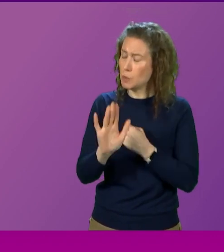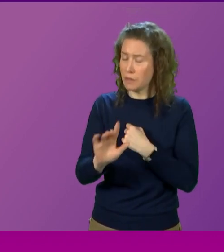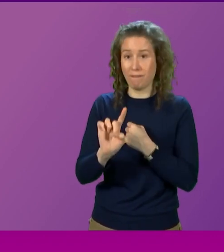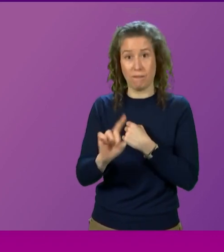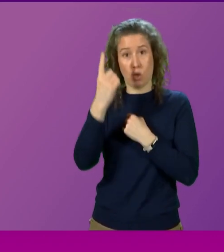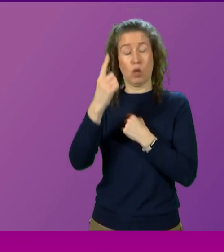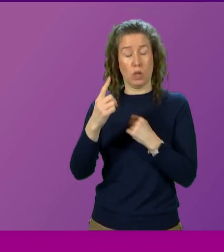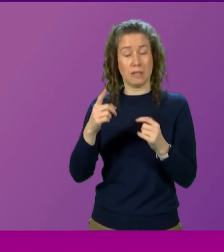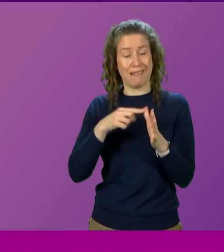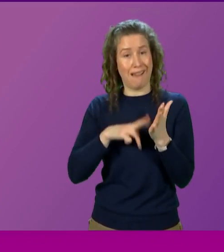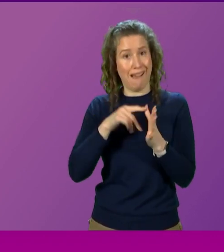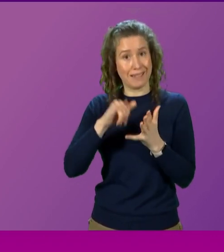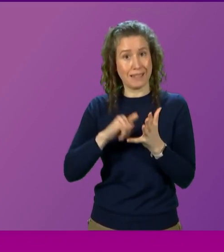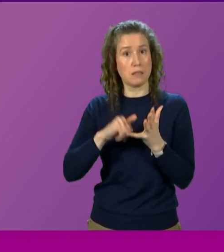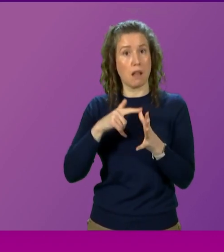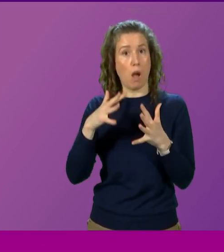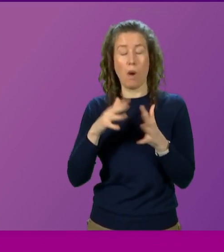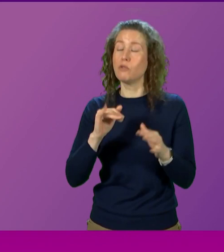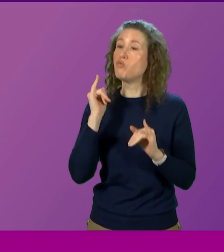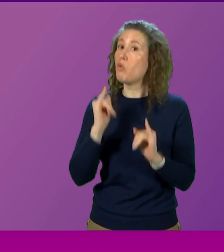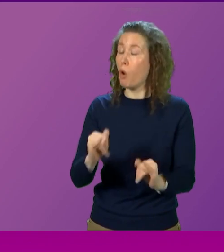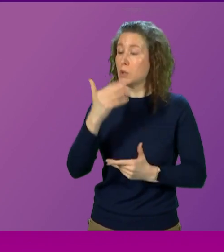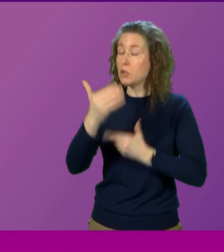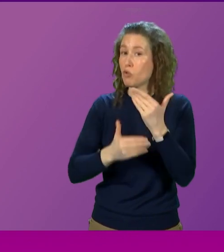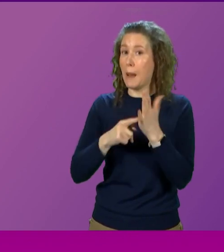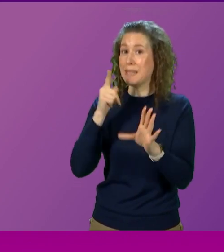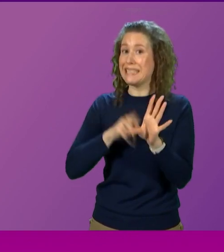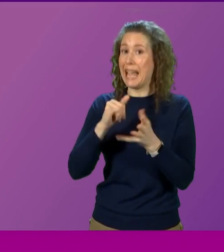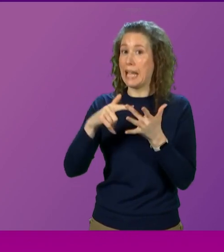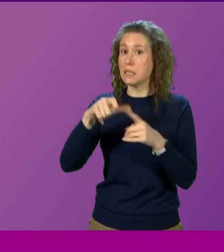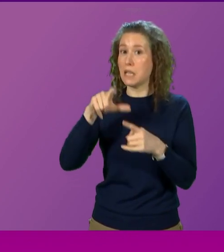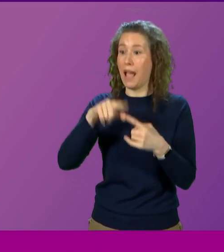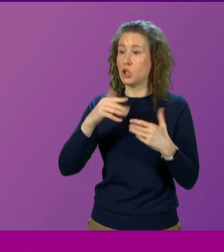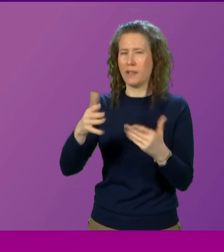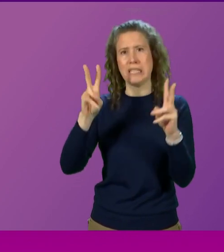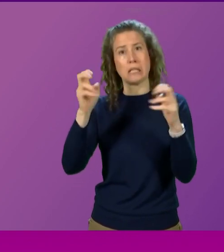of all, that Anas Sarwar is wrong to describe the Tayside service as having “collapsed”.